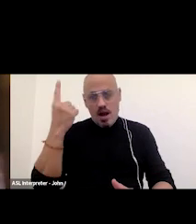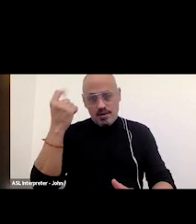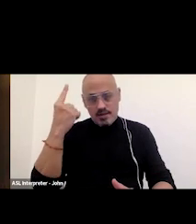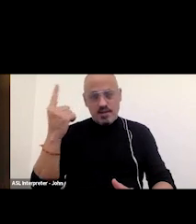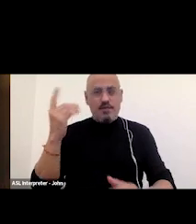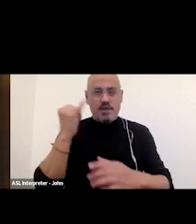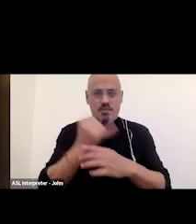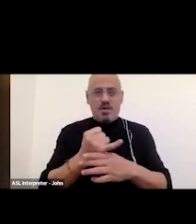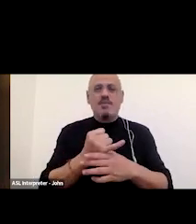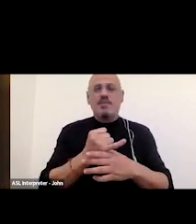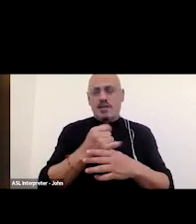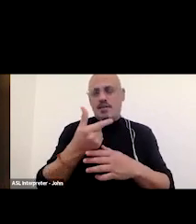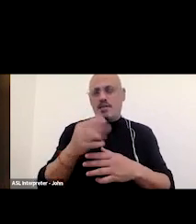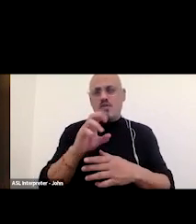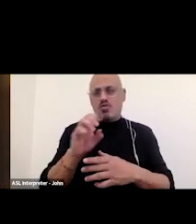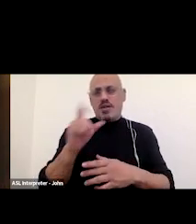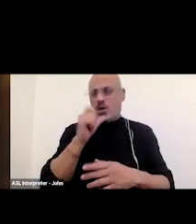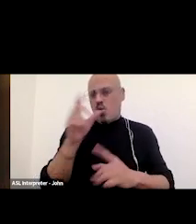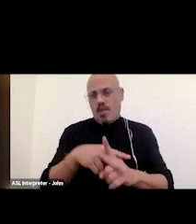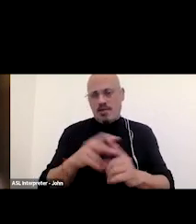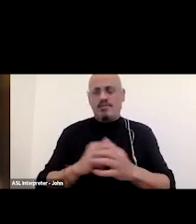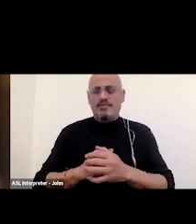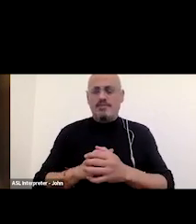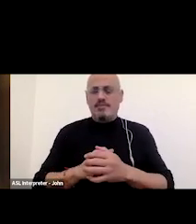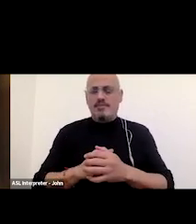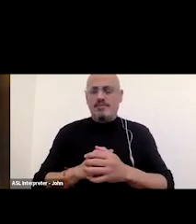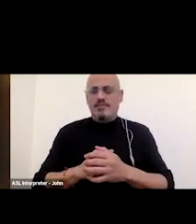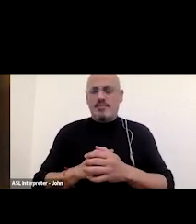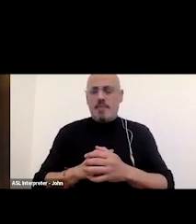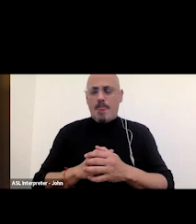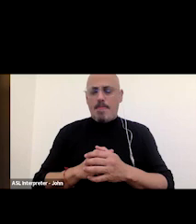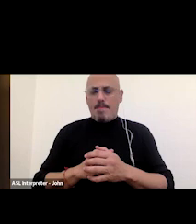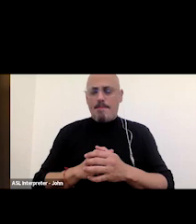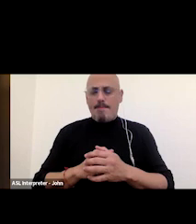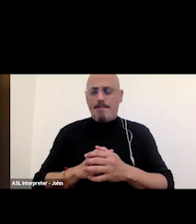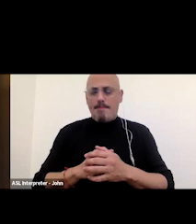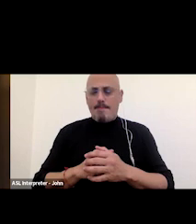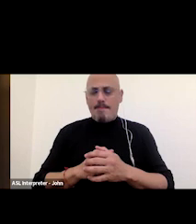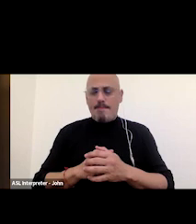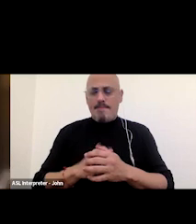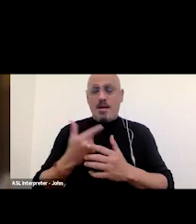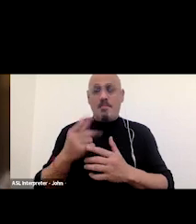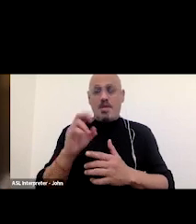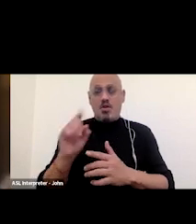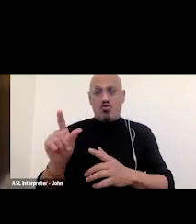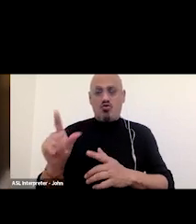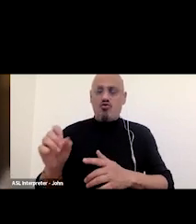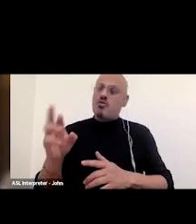then the grids don't apply, but the grids apply for folks who have physical impairments